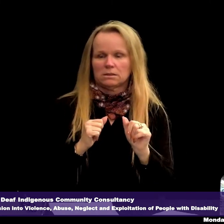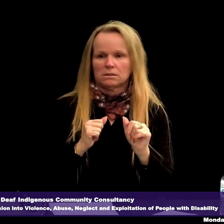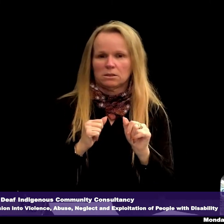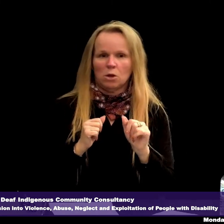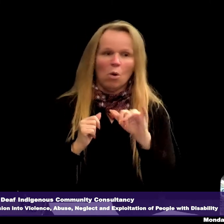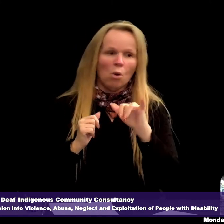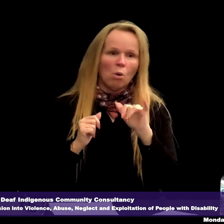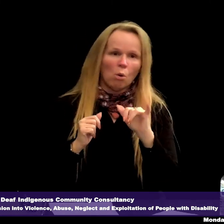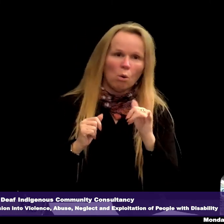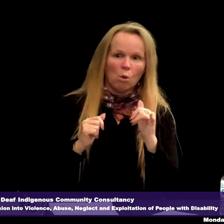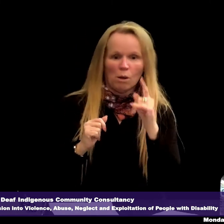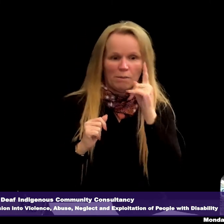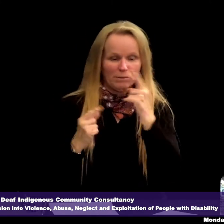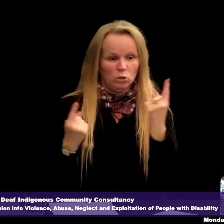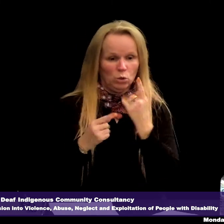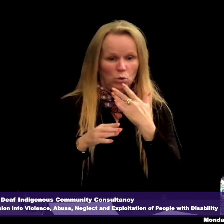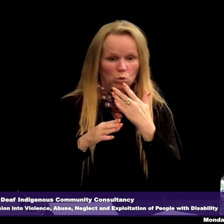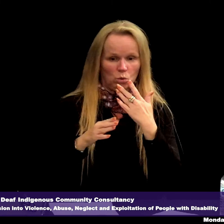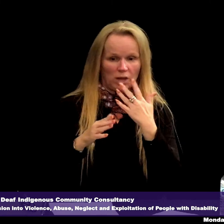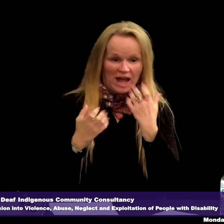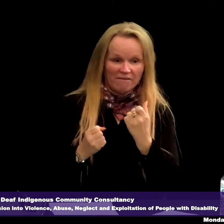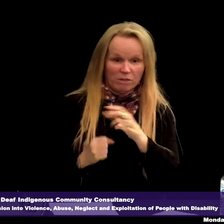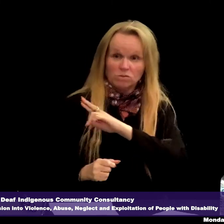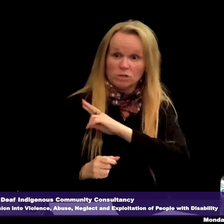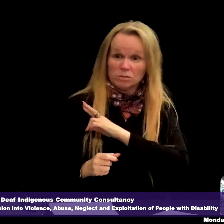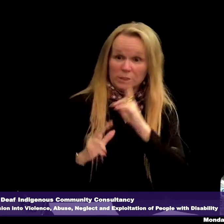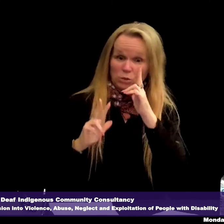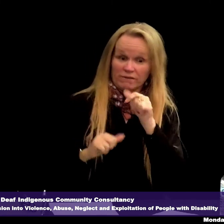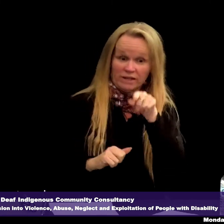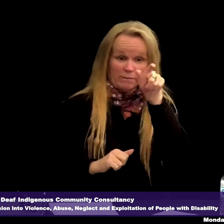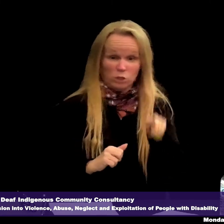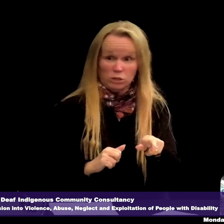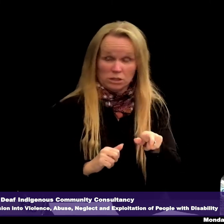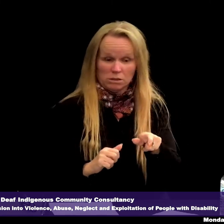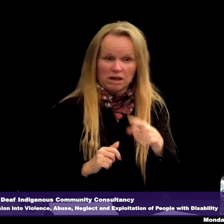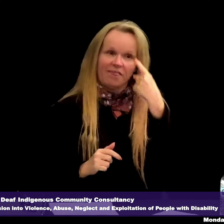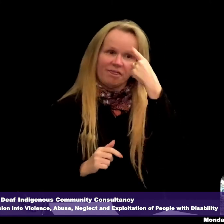trying to think about what's best for them or people who have responsibilities to care